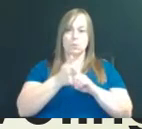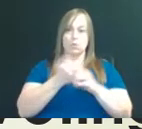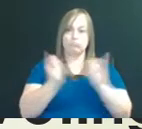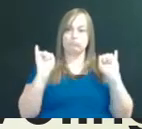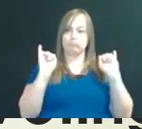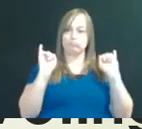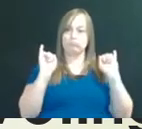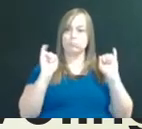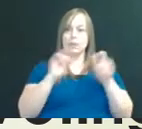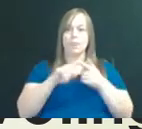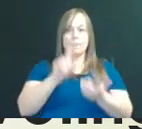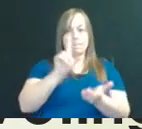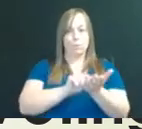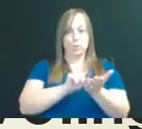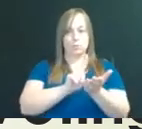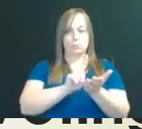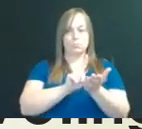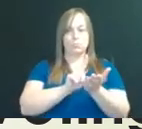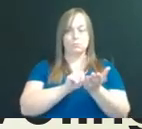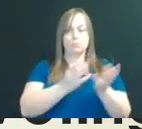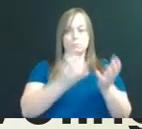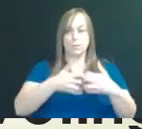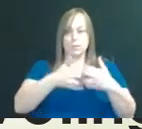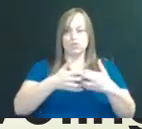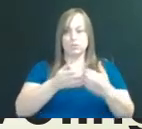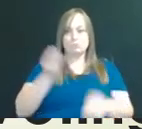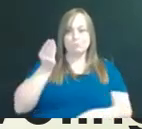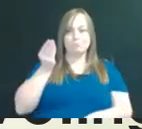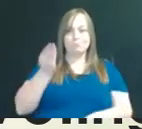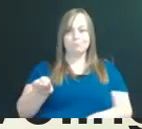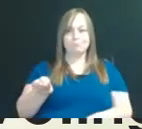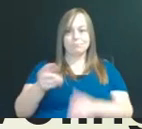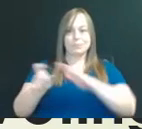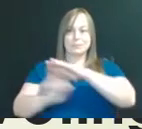And then it is printed out from this machine and you put it in the scanner to be counted.